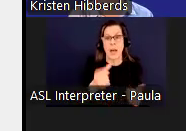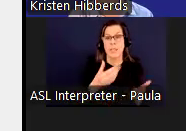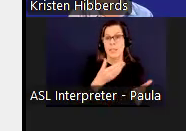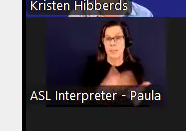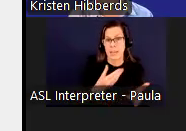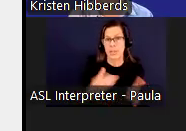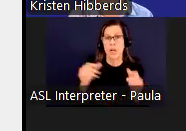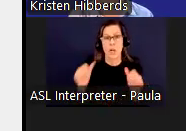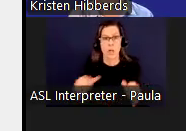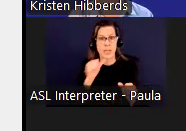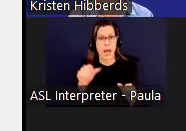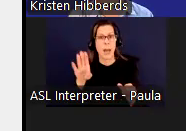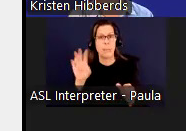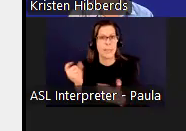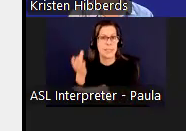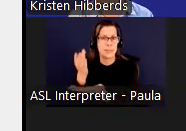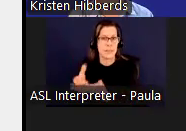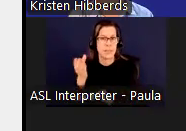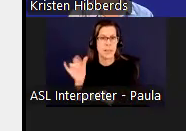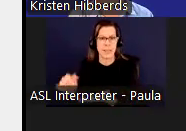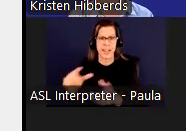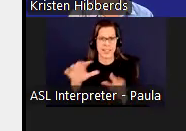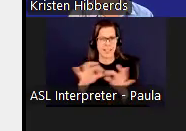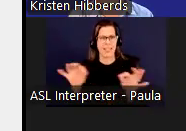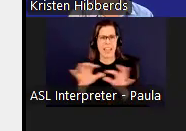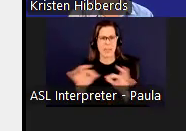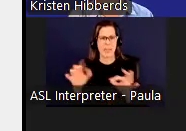Is is really the language I would you know or something along those lines that